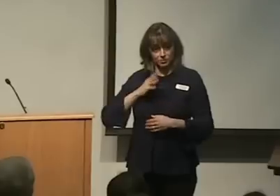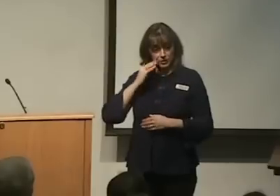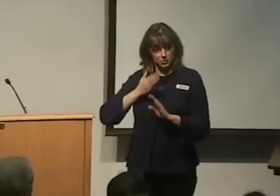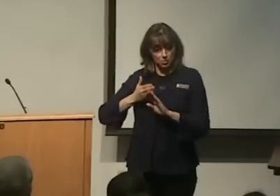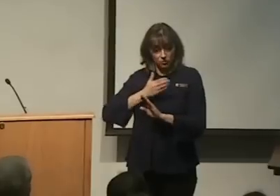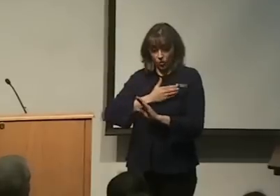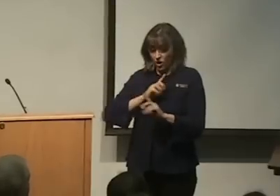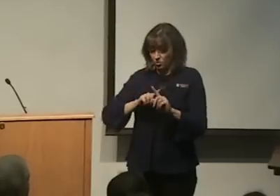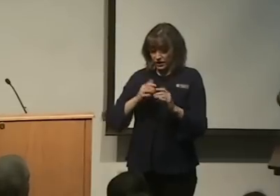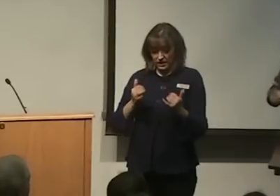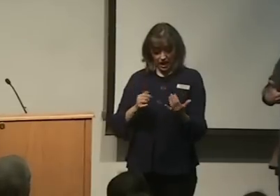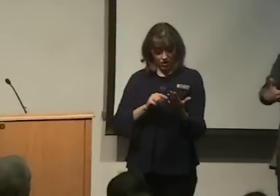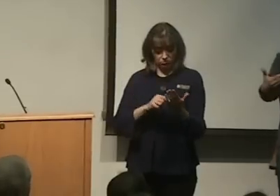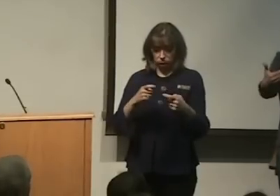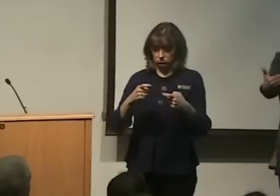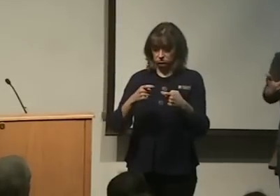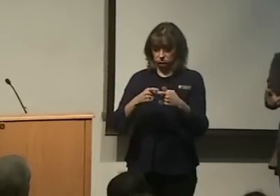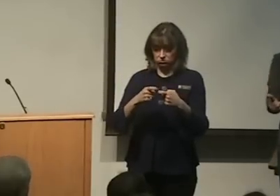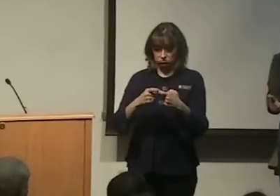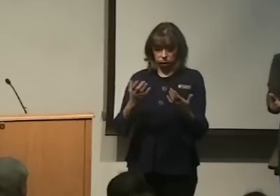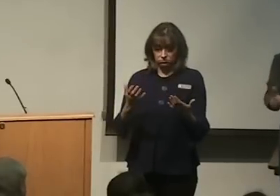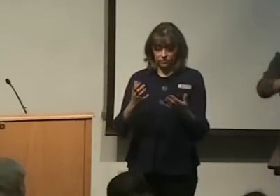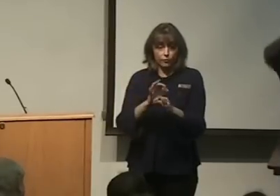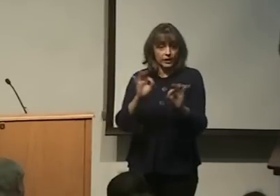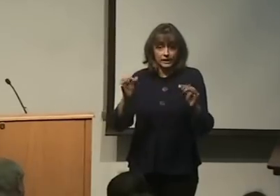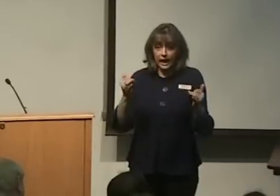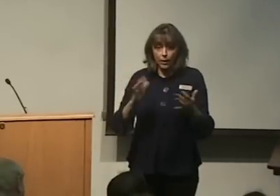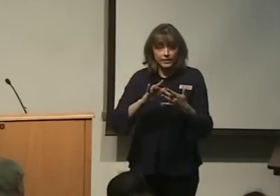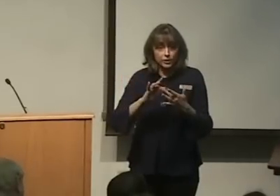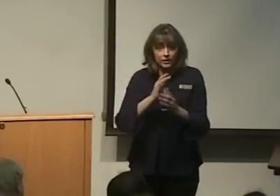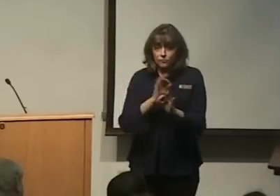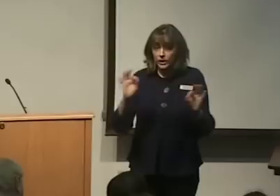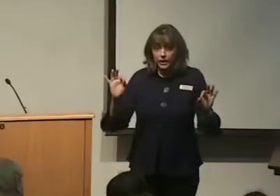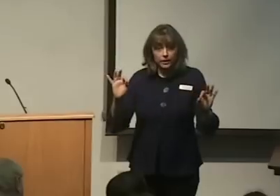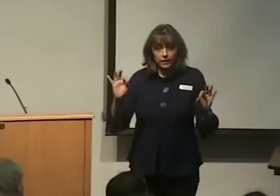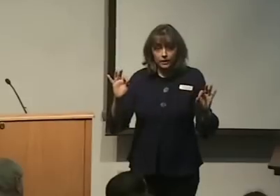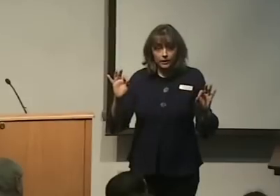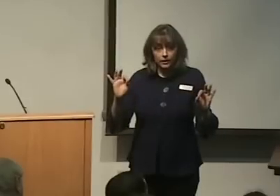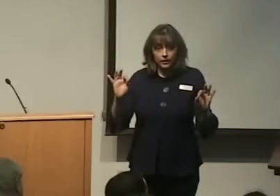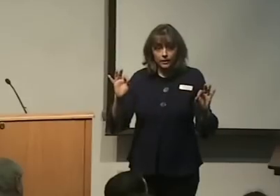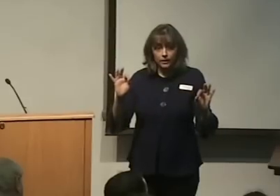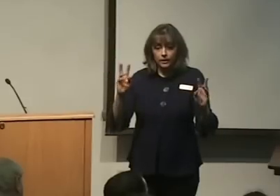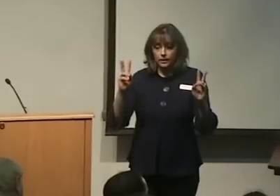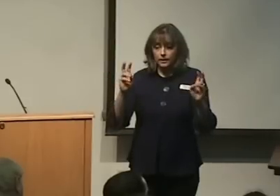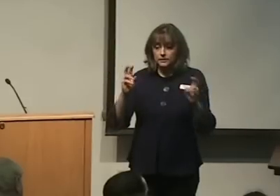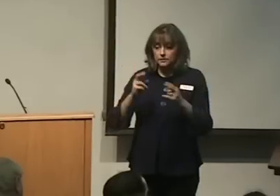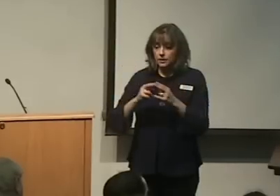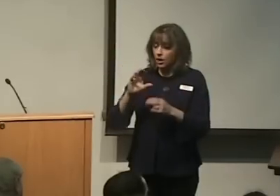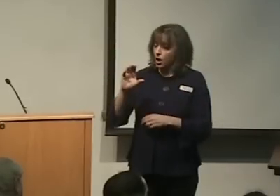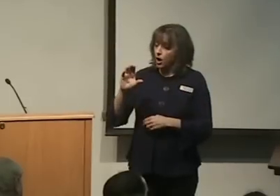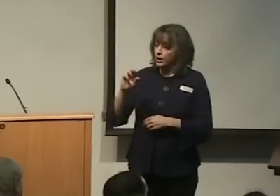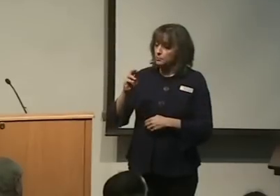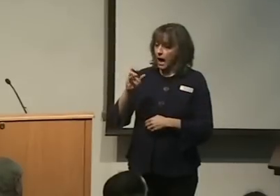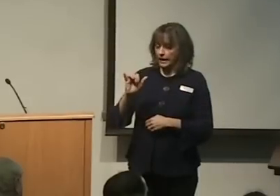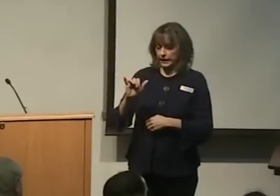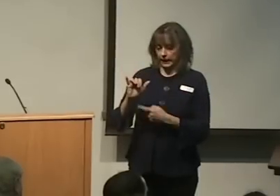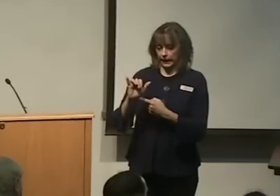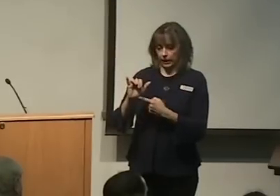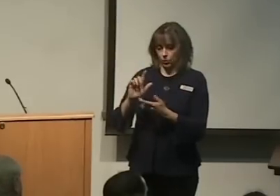So that commodity that universities were selling, the I have information, you need this information, you've got to come to class otherwise you have